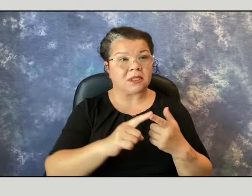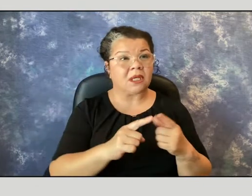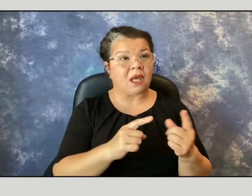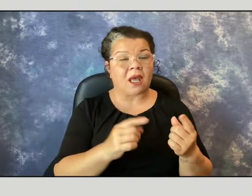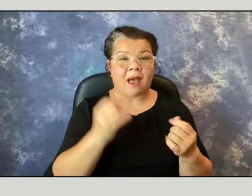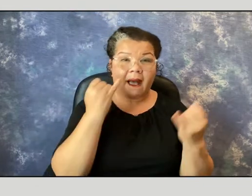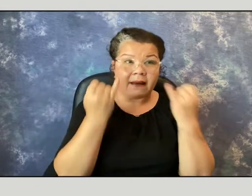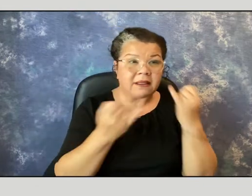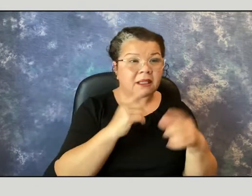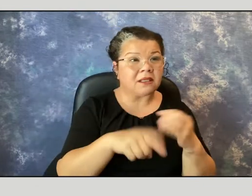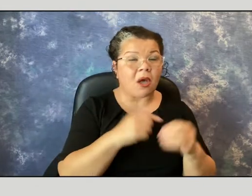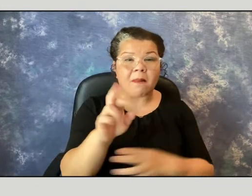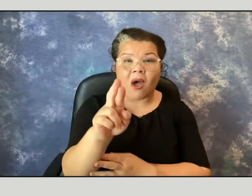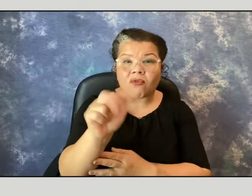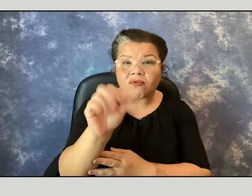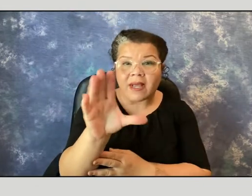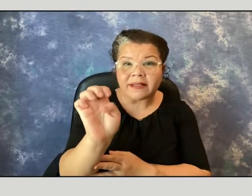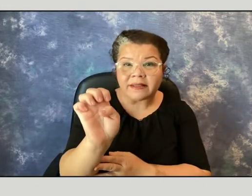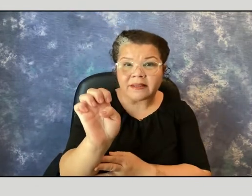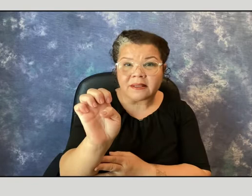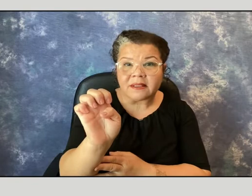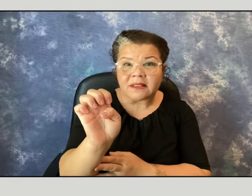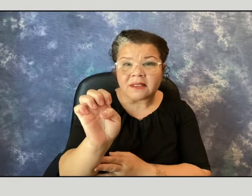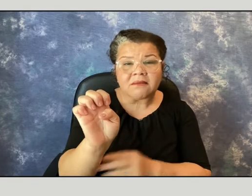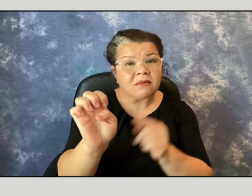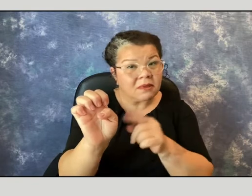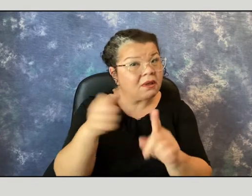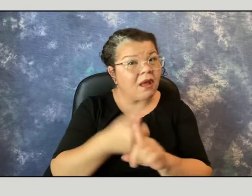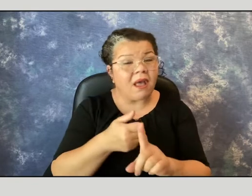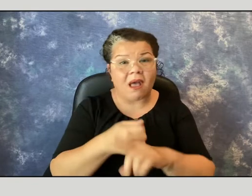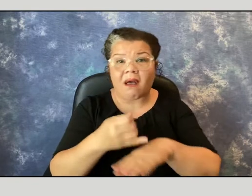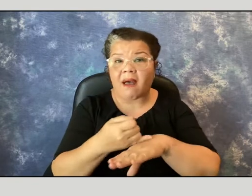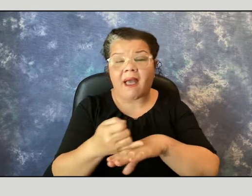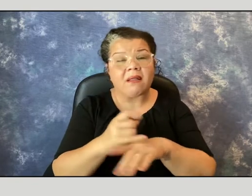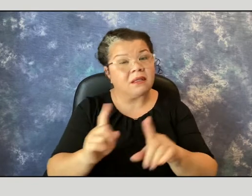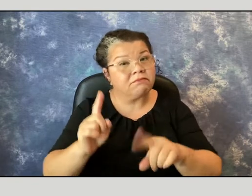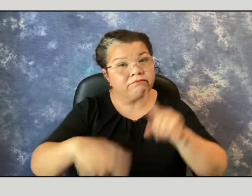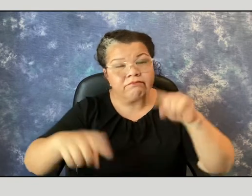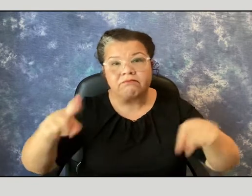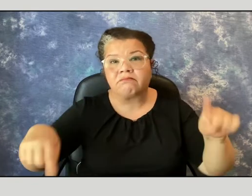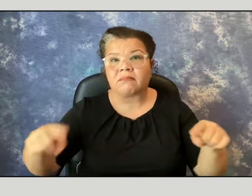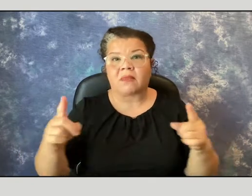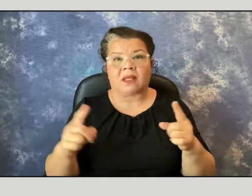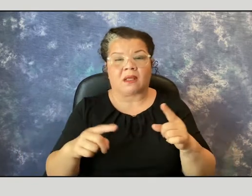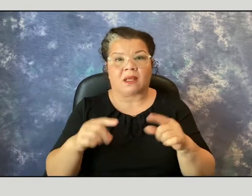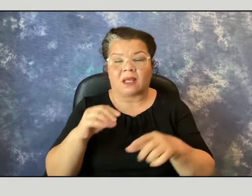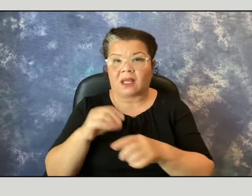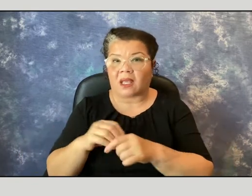many and varied, different on the island, in the diaspora, throughout the continental United States,